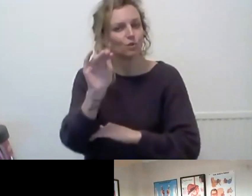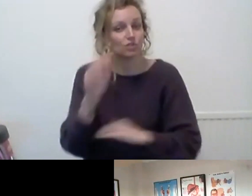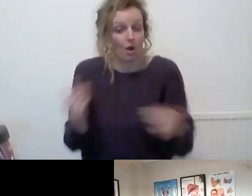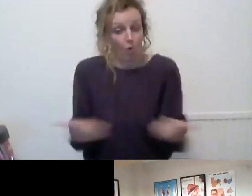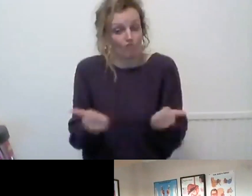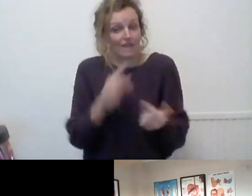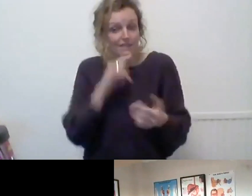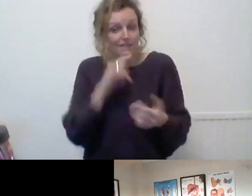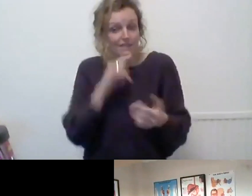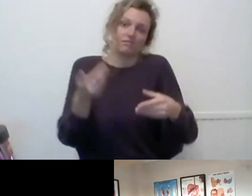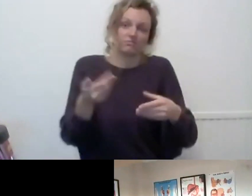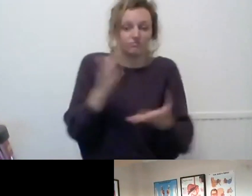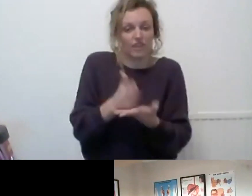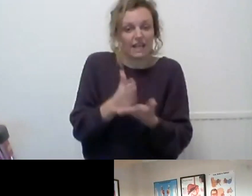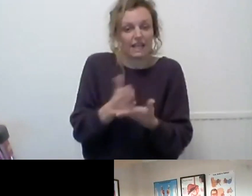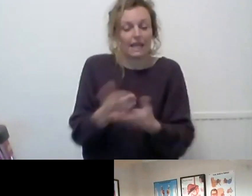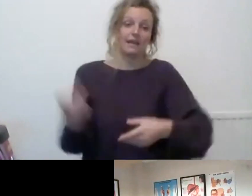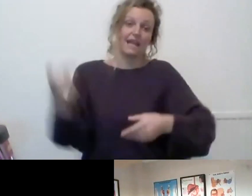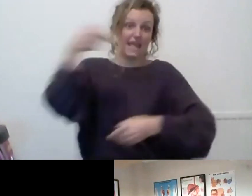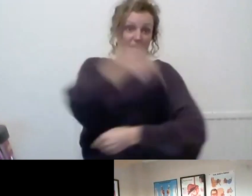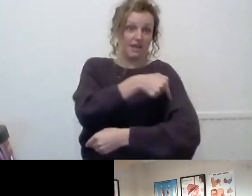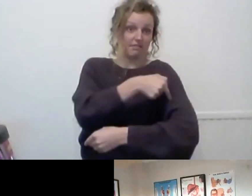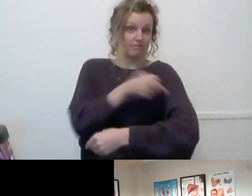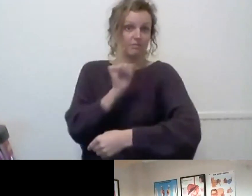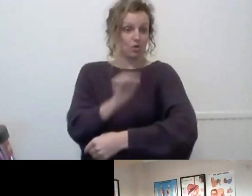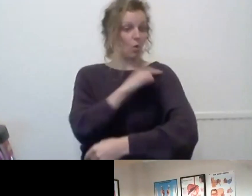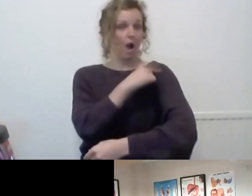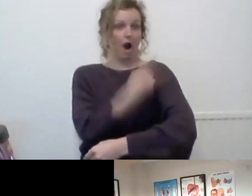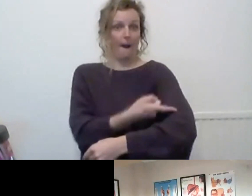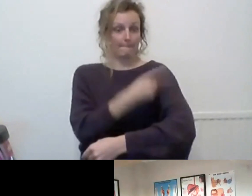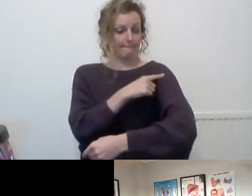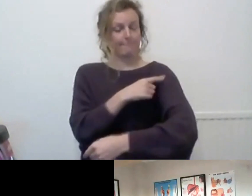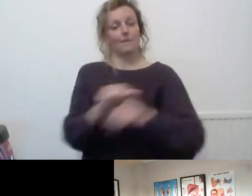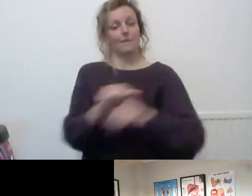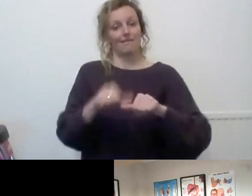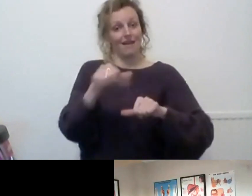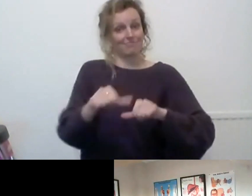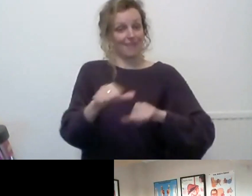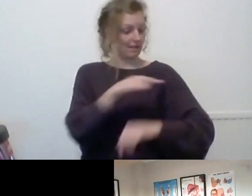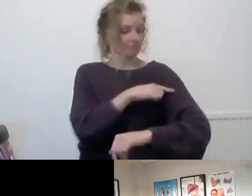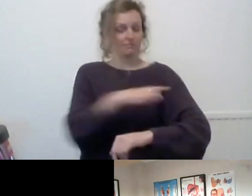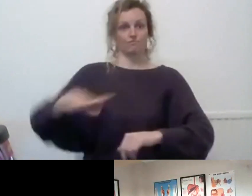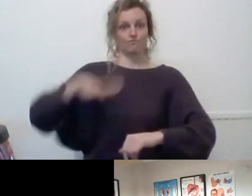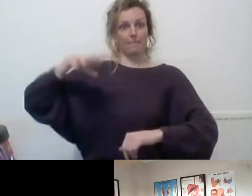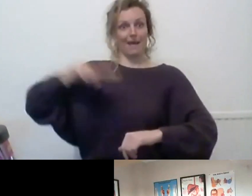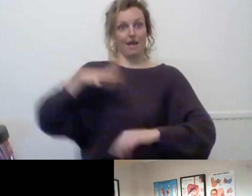days and then you meet your immune system is is primed. And so in my head as a GP there's no